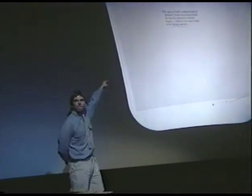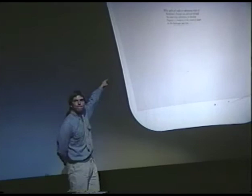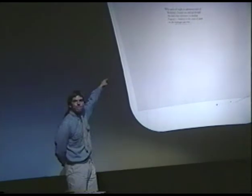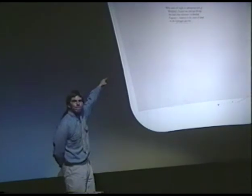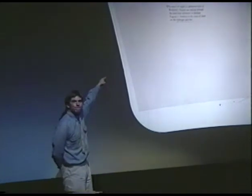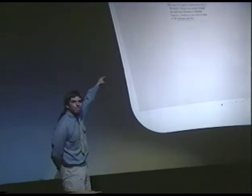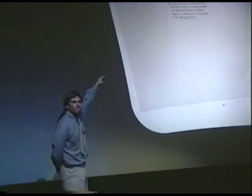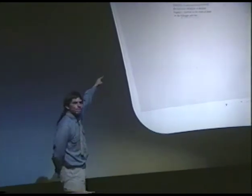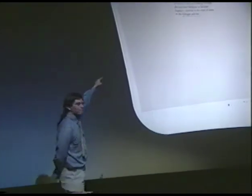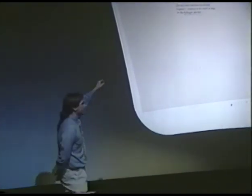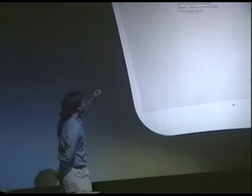Notice the green line.